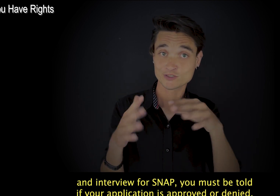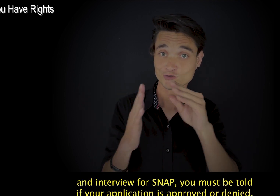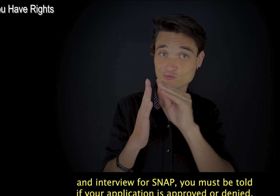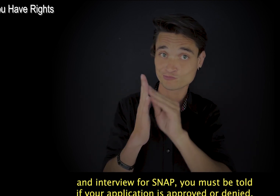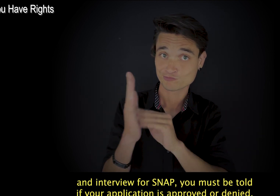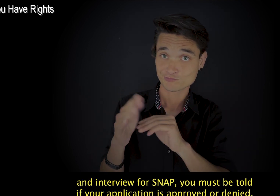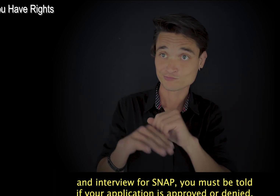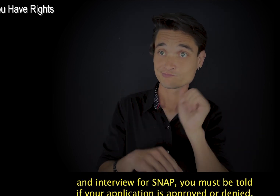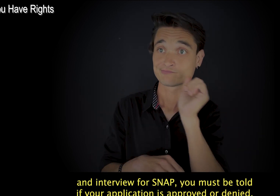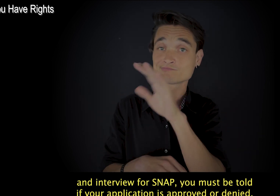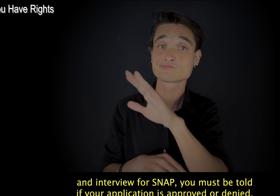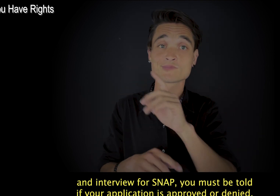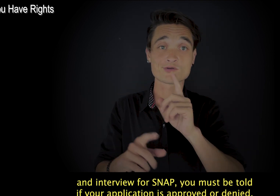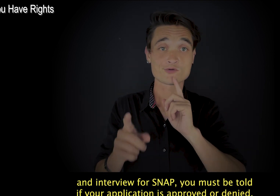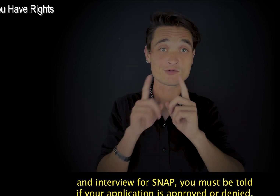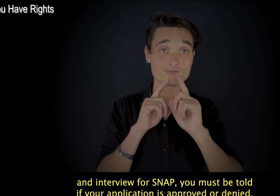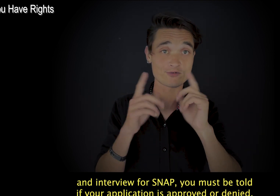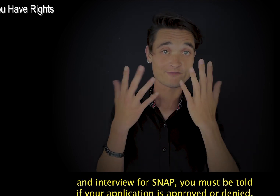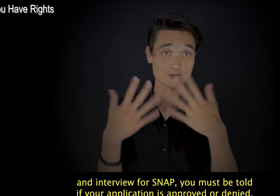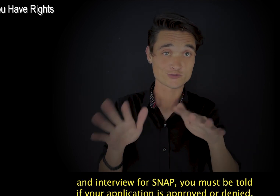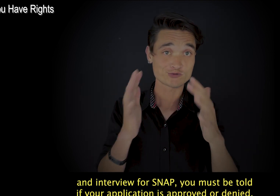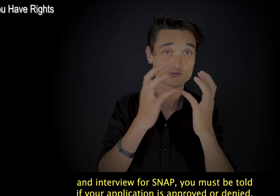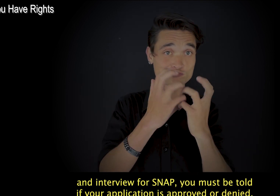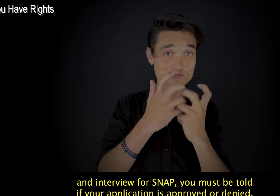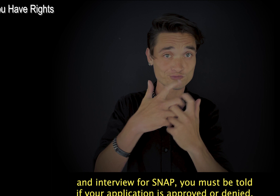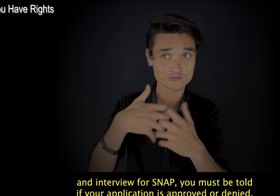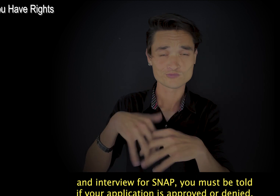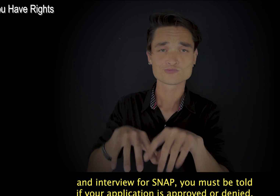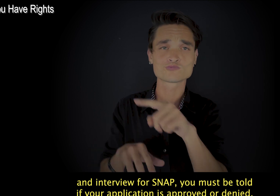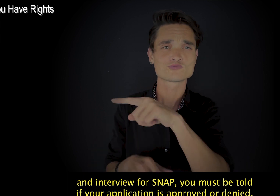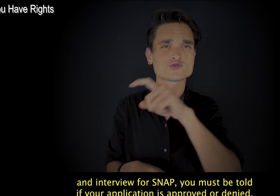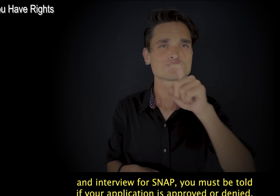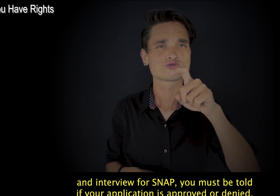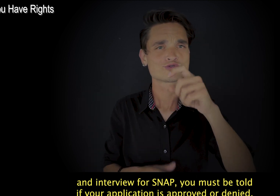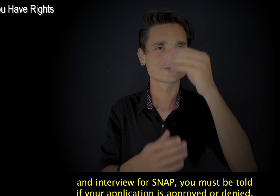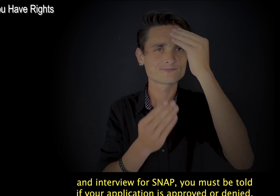and interview for SNAP, you must be told if your application is approved or denied.